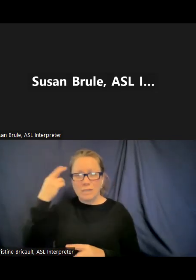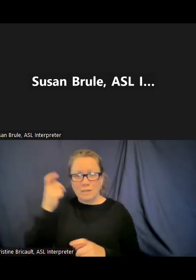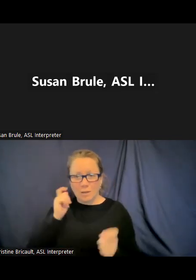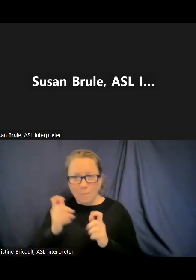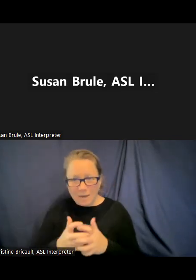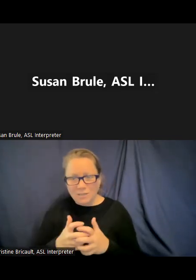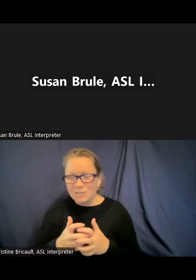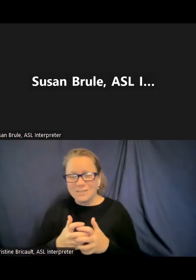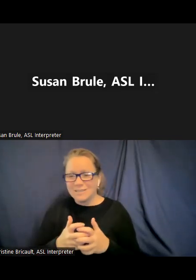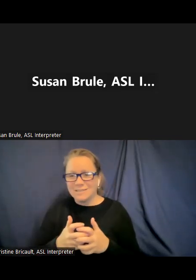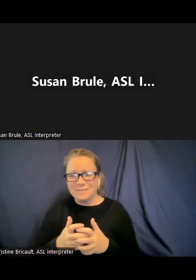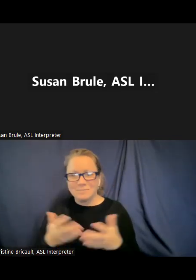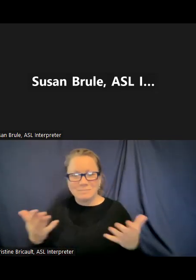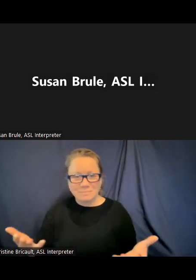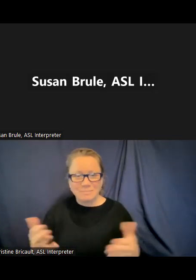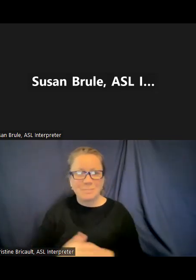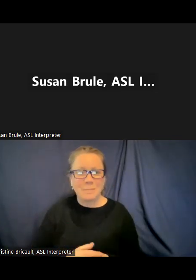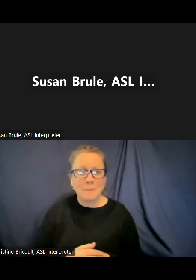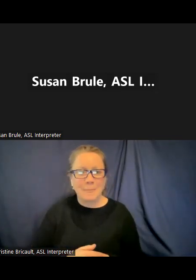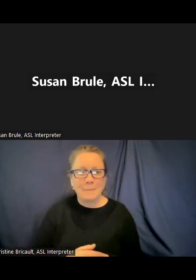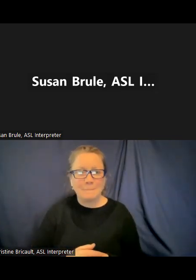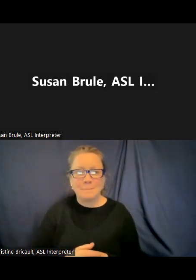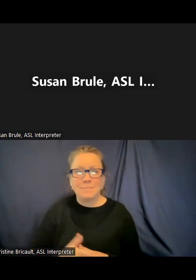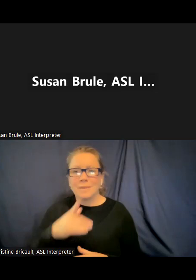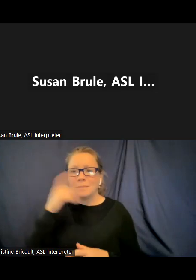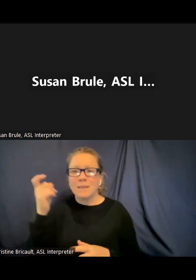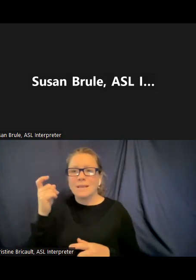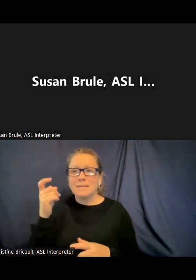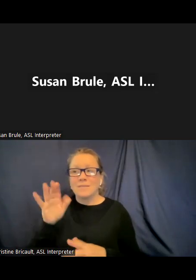The fact of a reasonable accommodation, the fact of an employees' be disability, it is